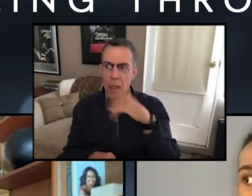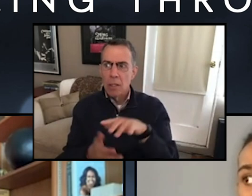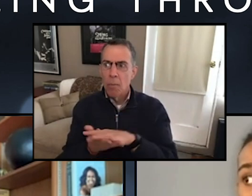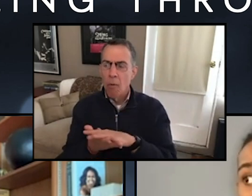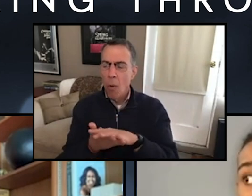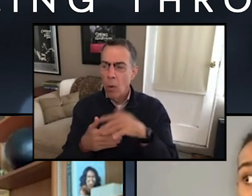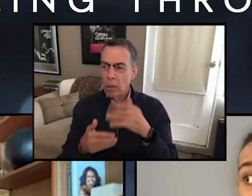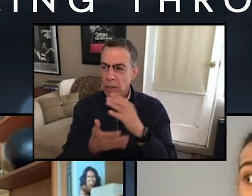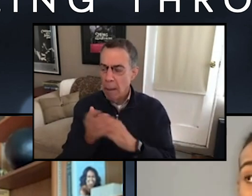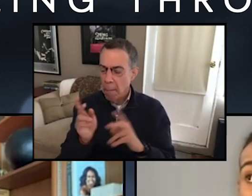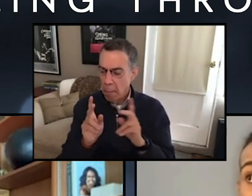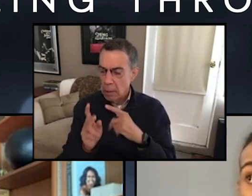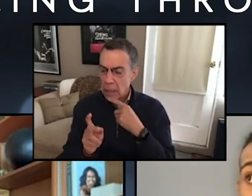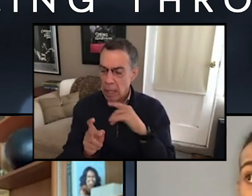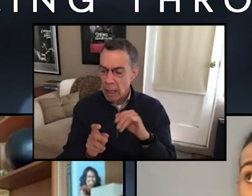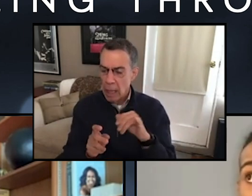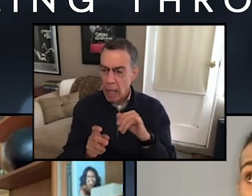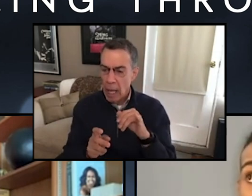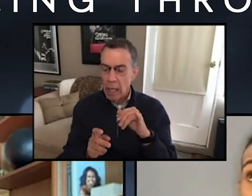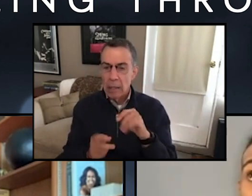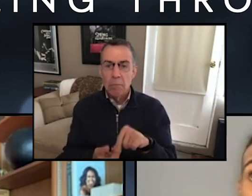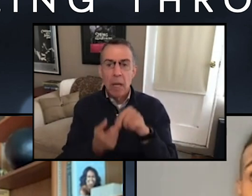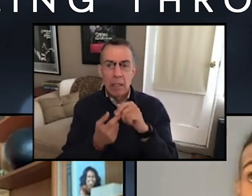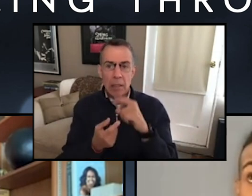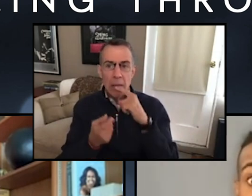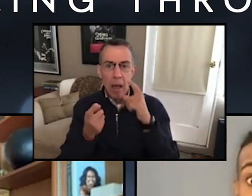like, especially everything that's going on, like, "I really needed to see it."